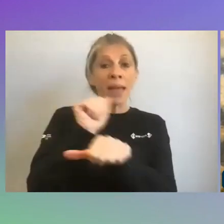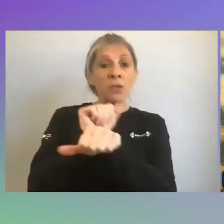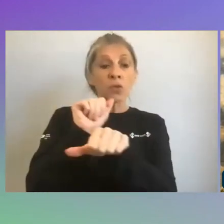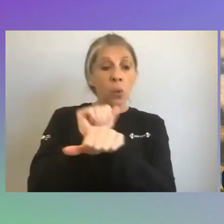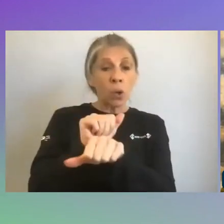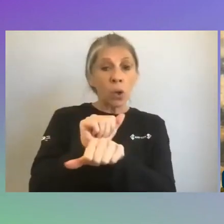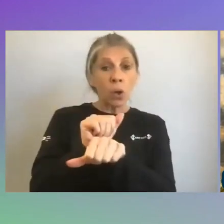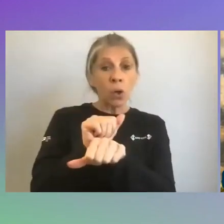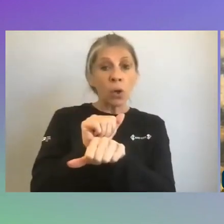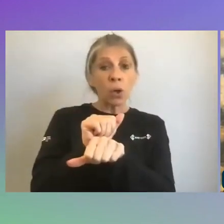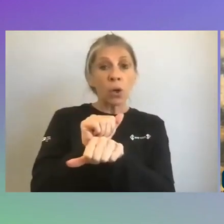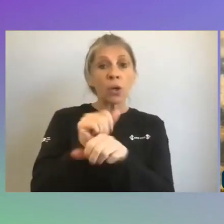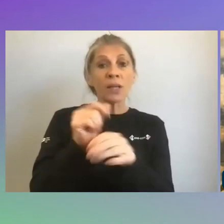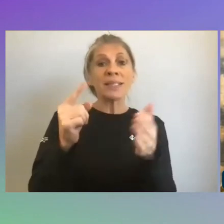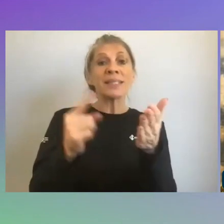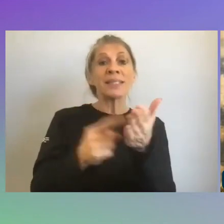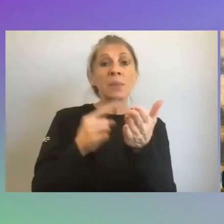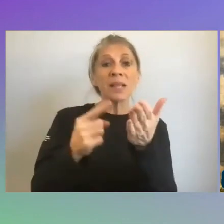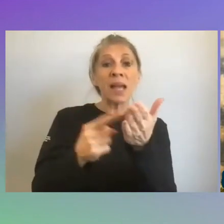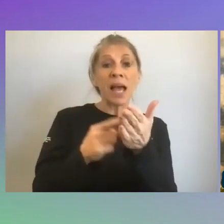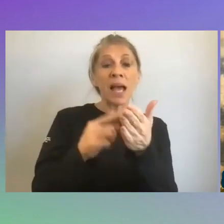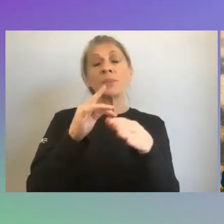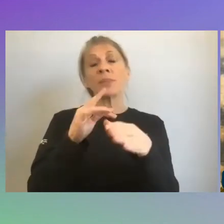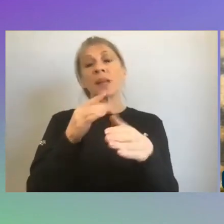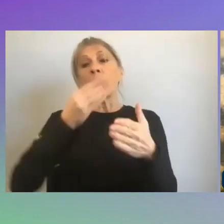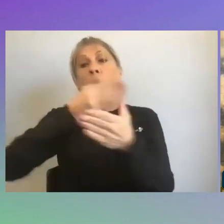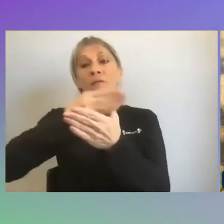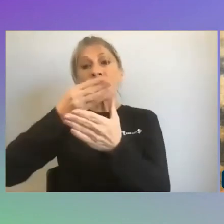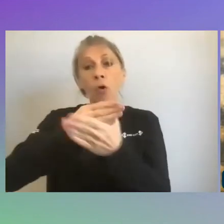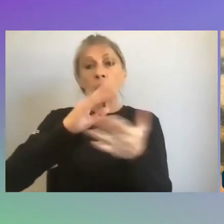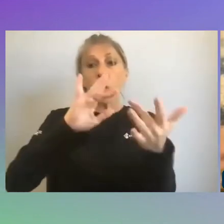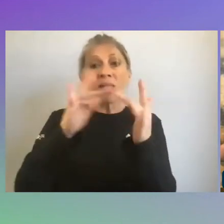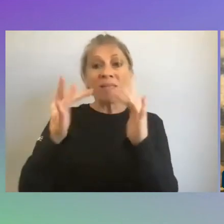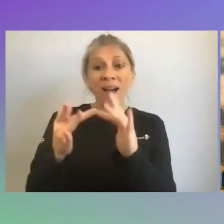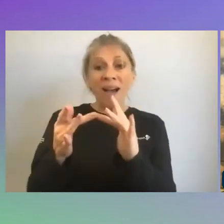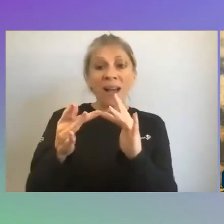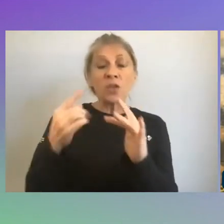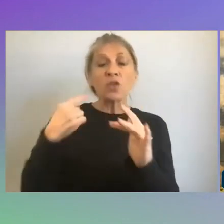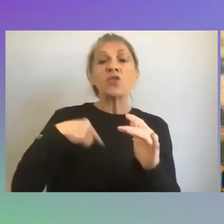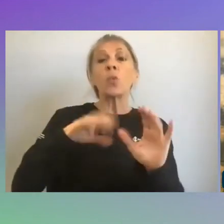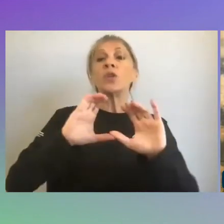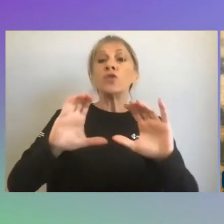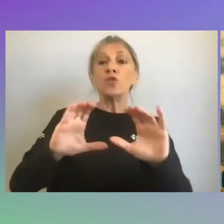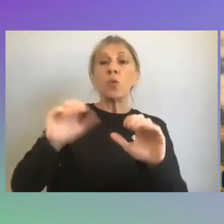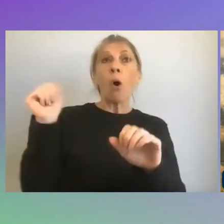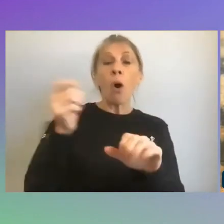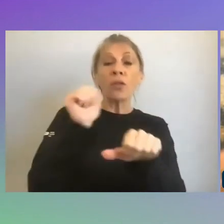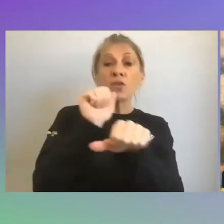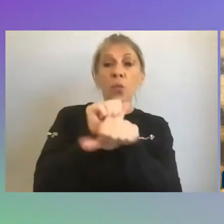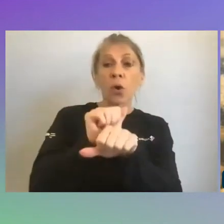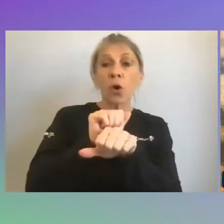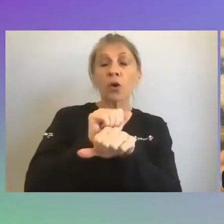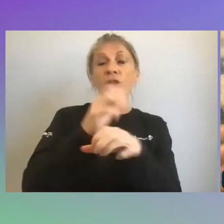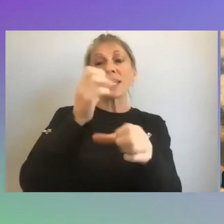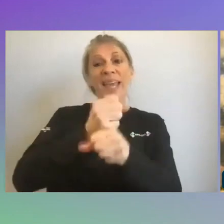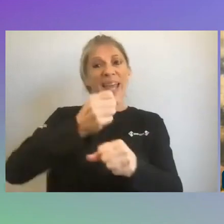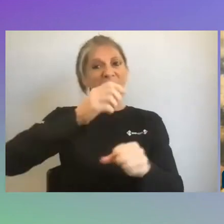sometimes available in a portfolio online. So we do all this work to get the portfolio